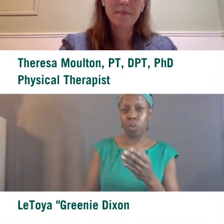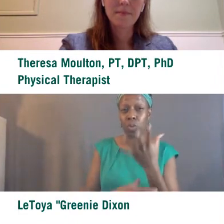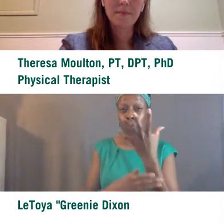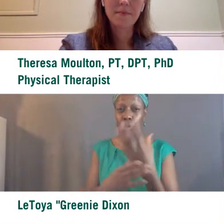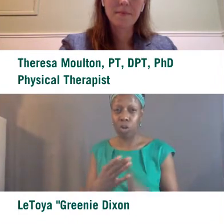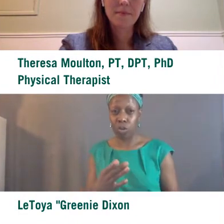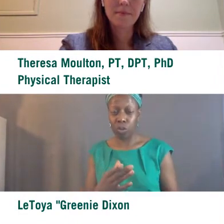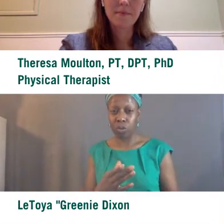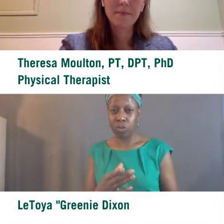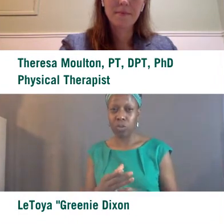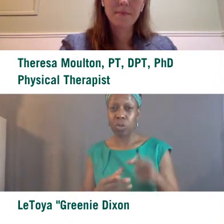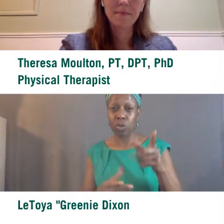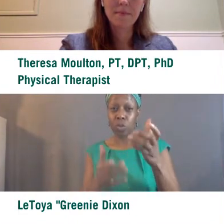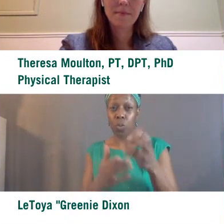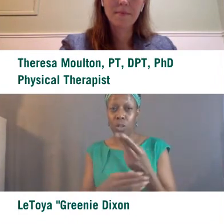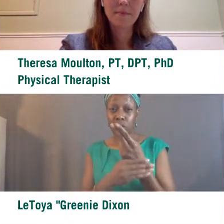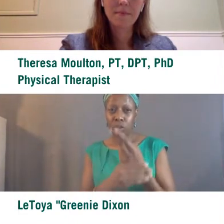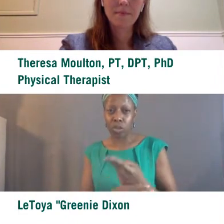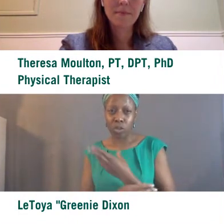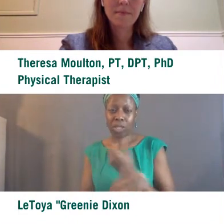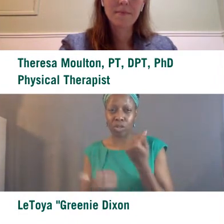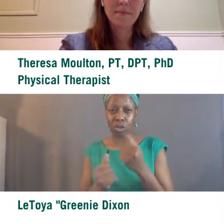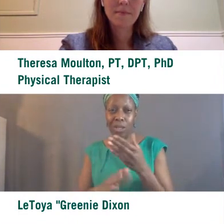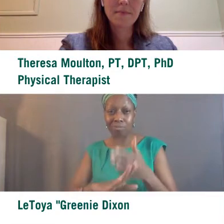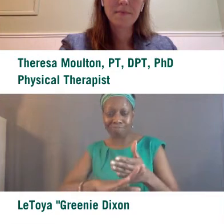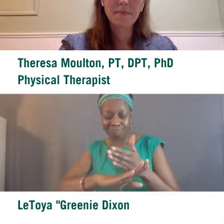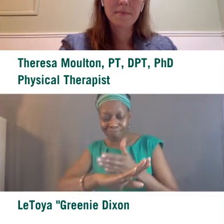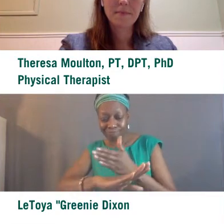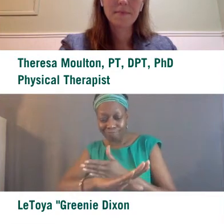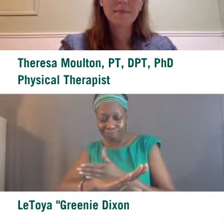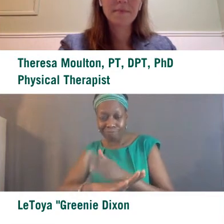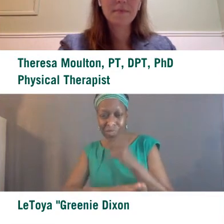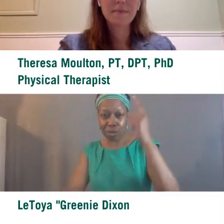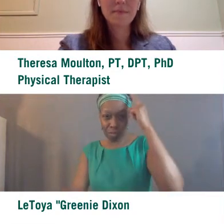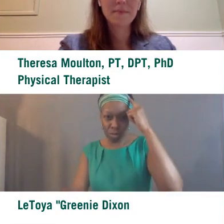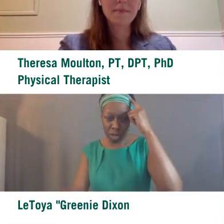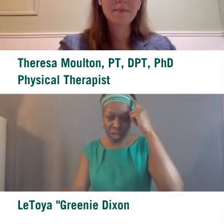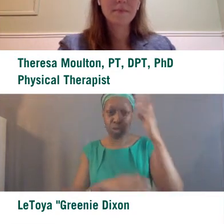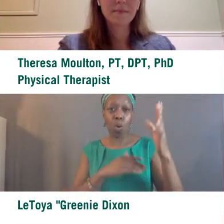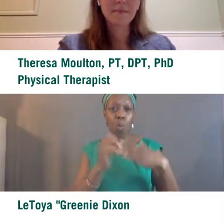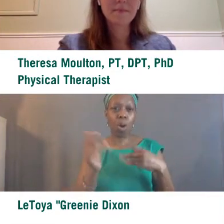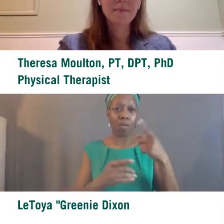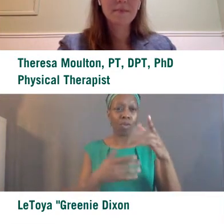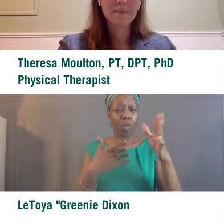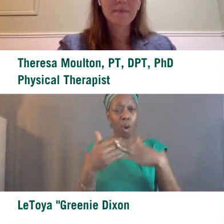And so that whatever you have gained, you need to continue on.